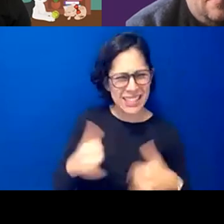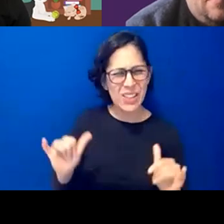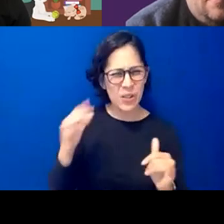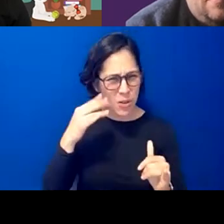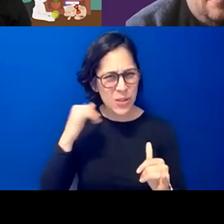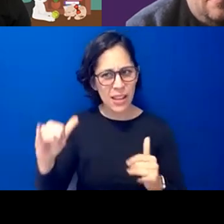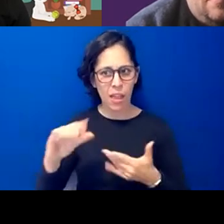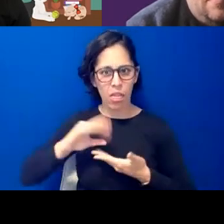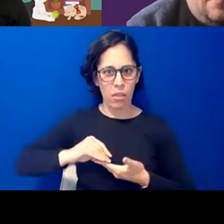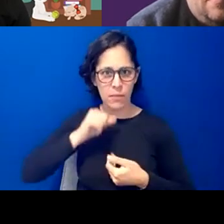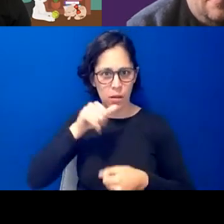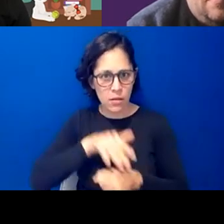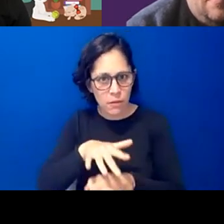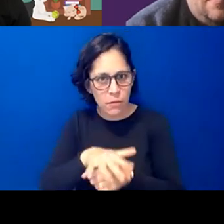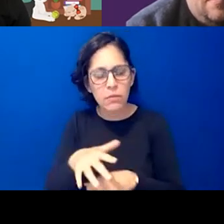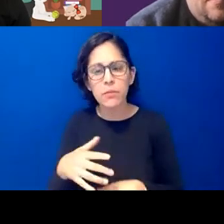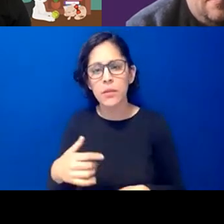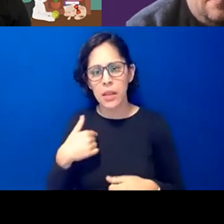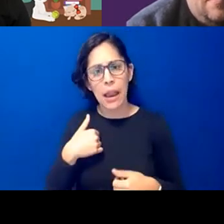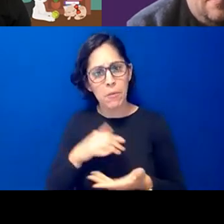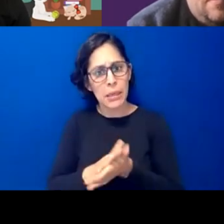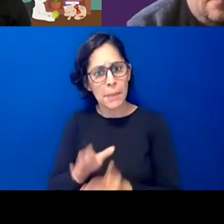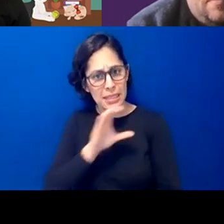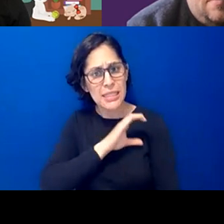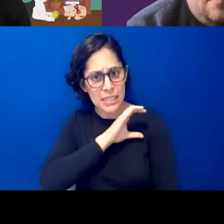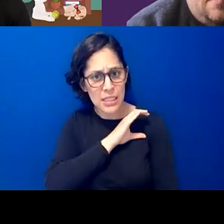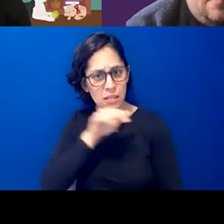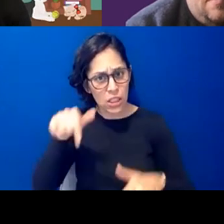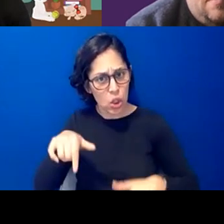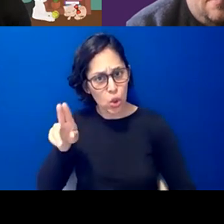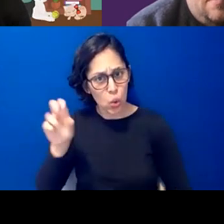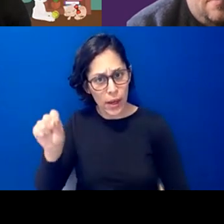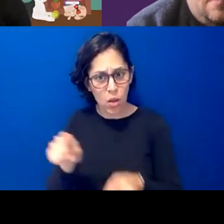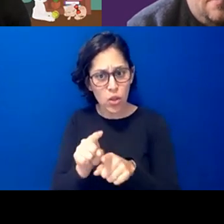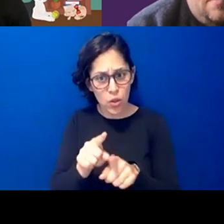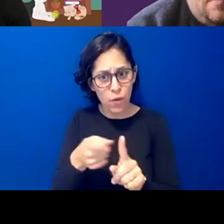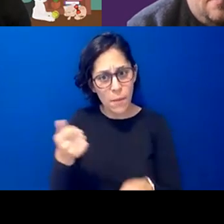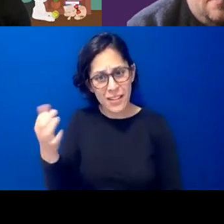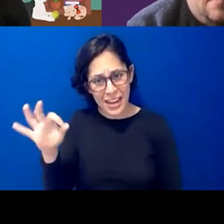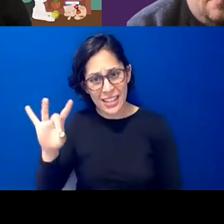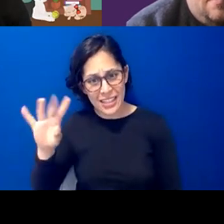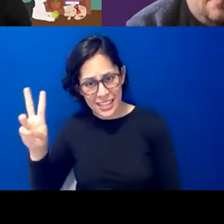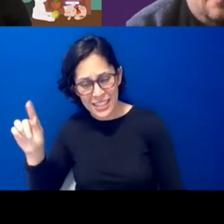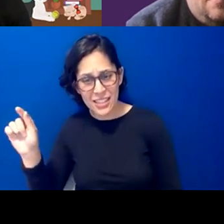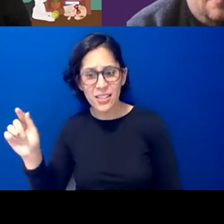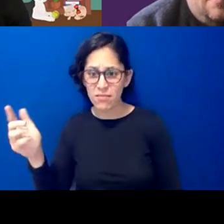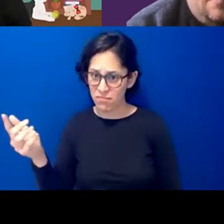Ghada Al-Masri: And despite becoming a naturalized citizen of the the US also from 1986 immigration act.